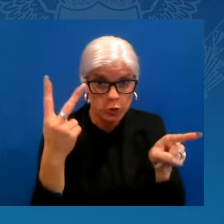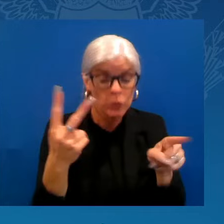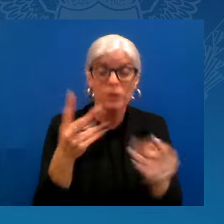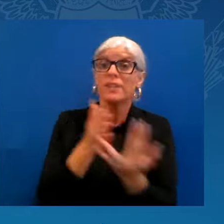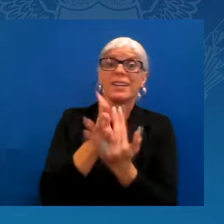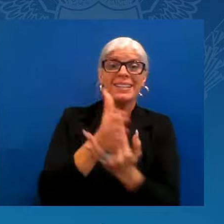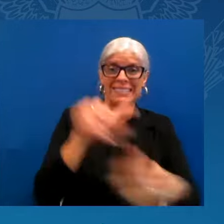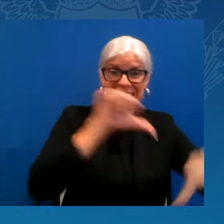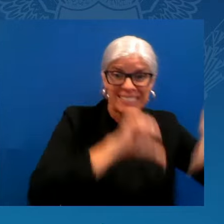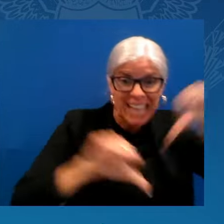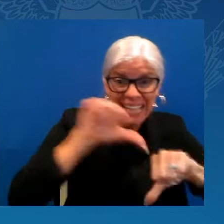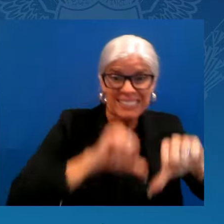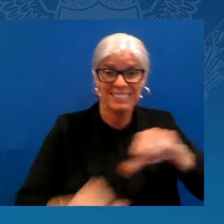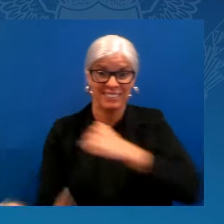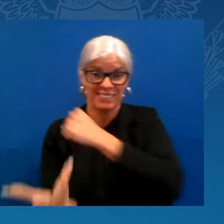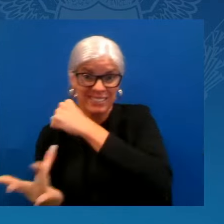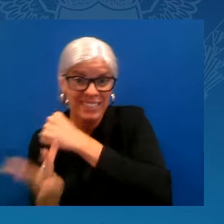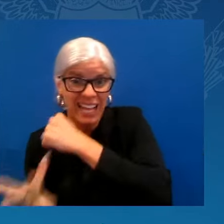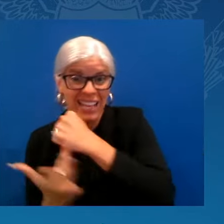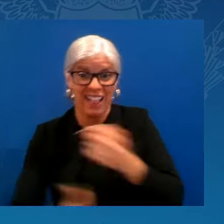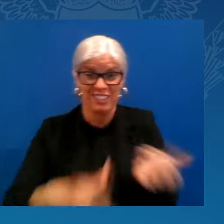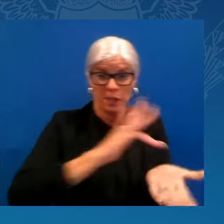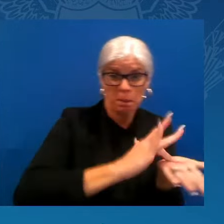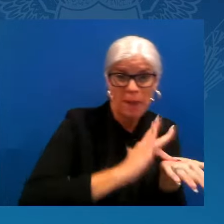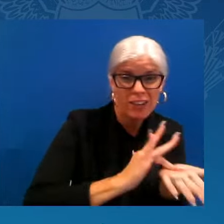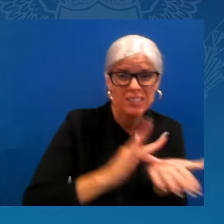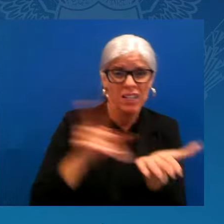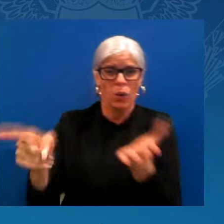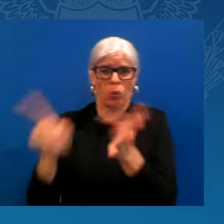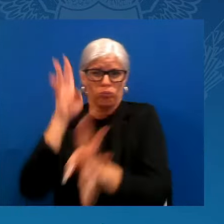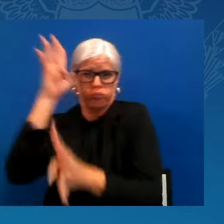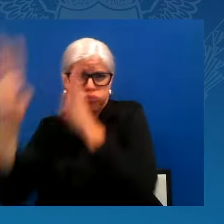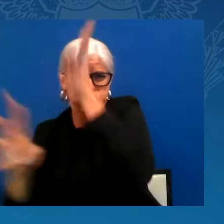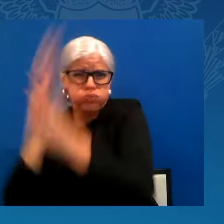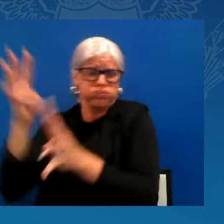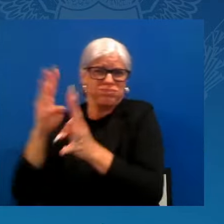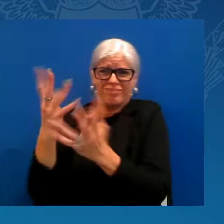has allowed Israel to be known as the startup nation.